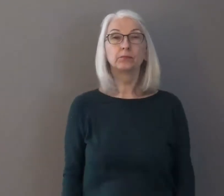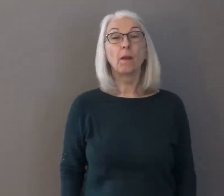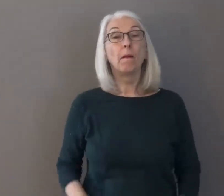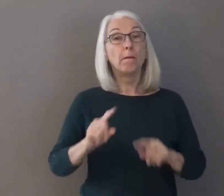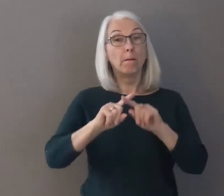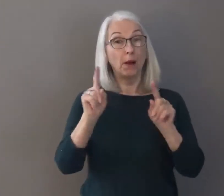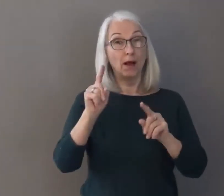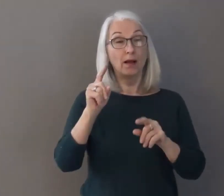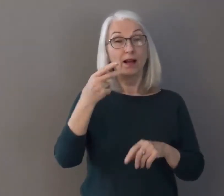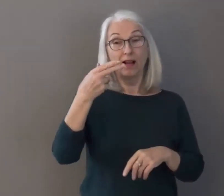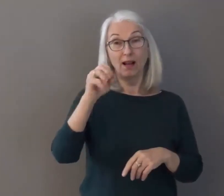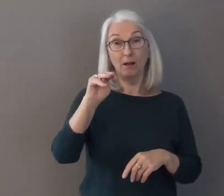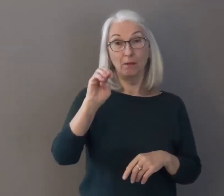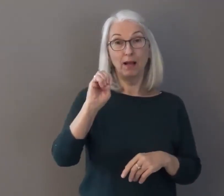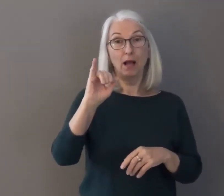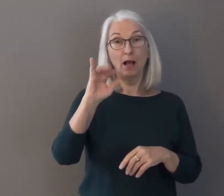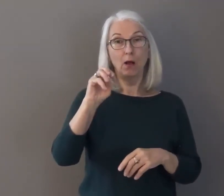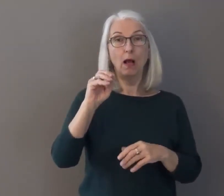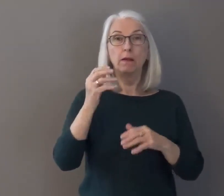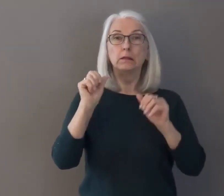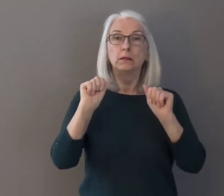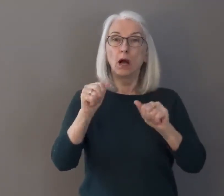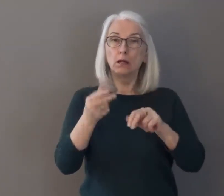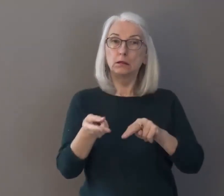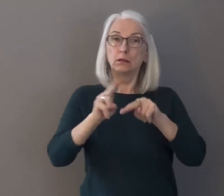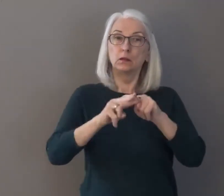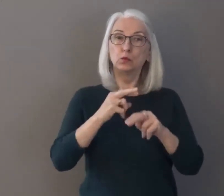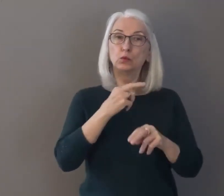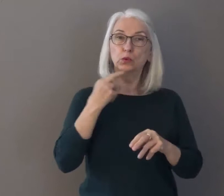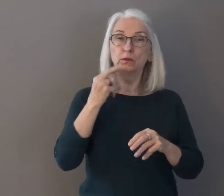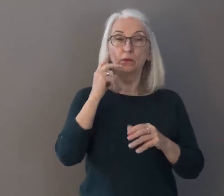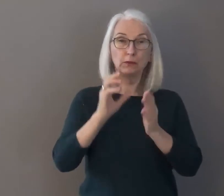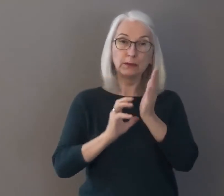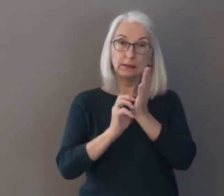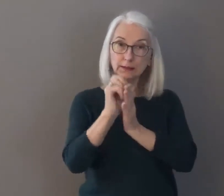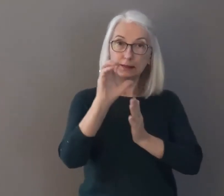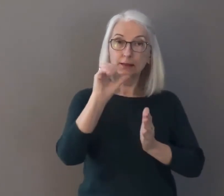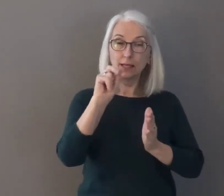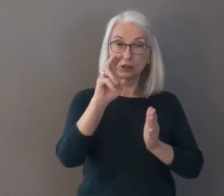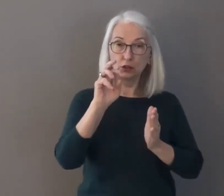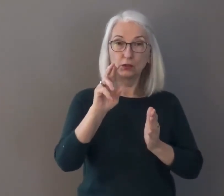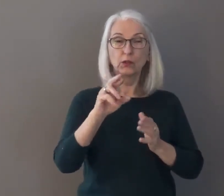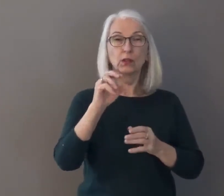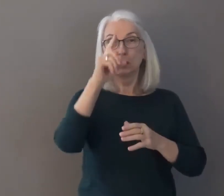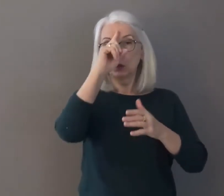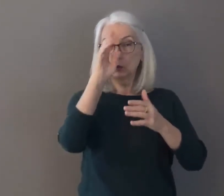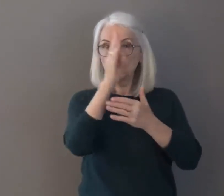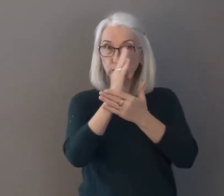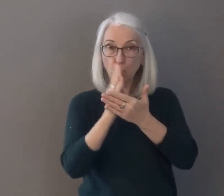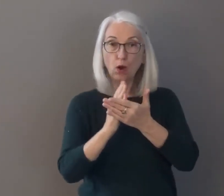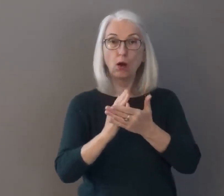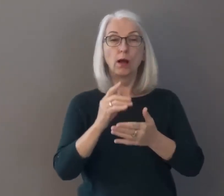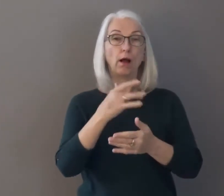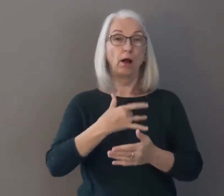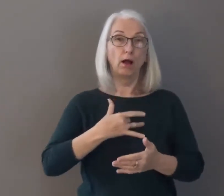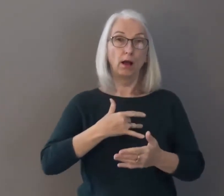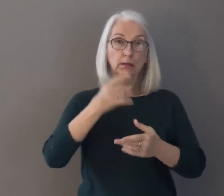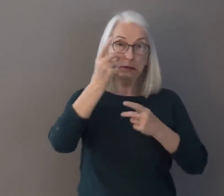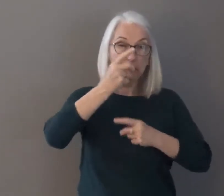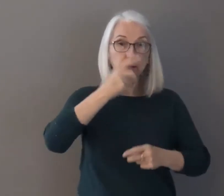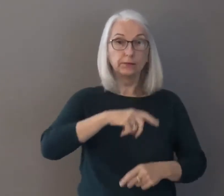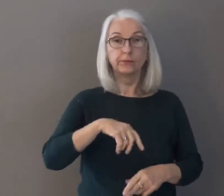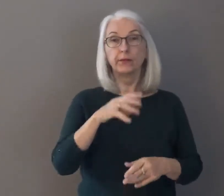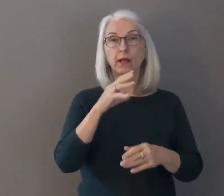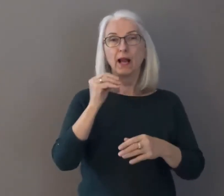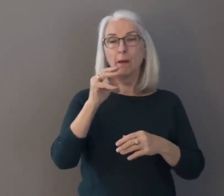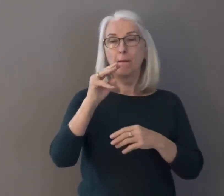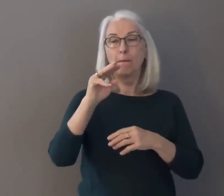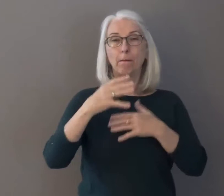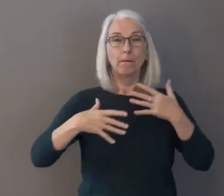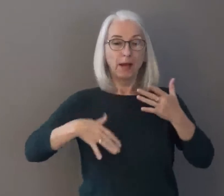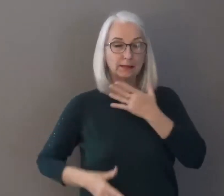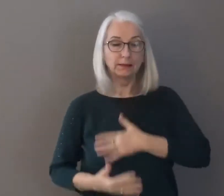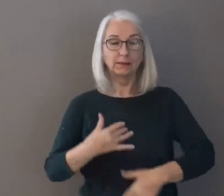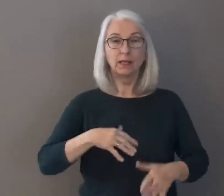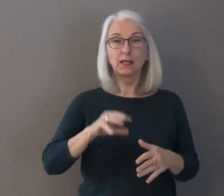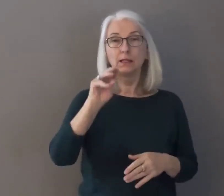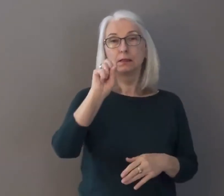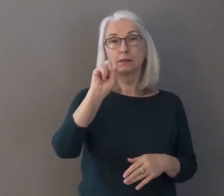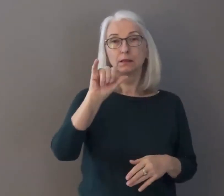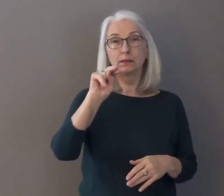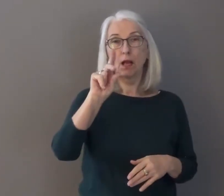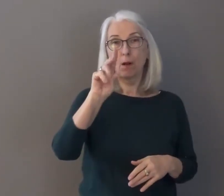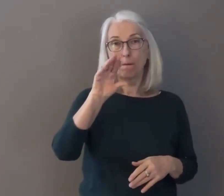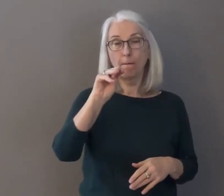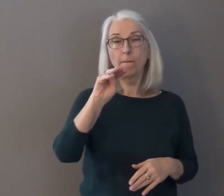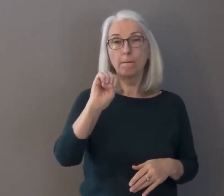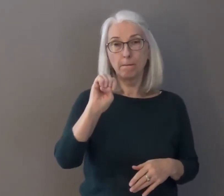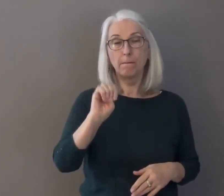But heme iron may increase the risk of cancer, stroke, heart disease, and metabolic syndrome.